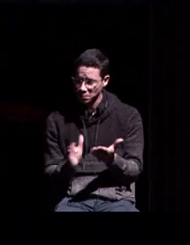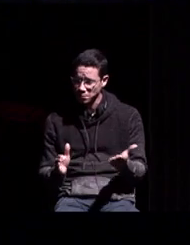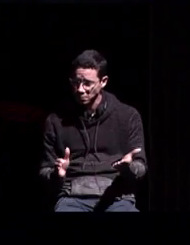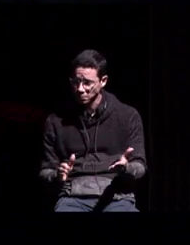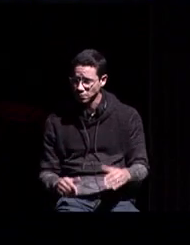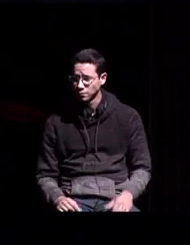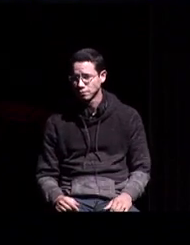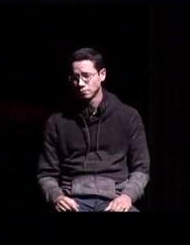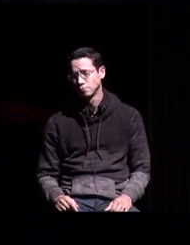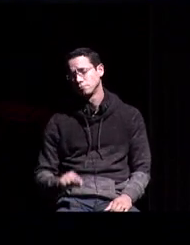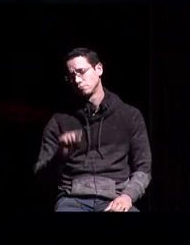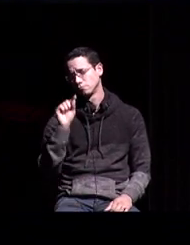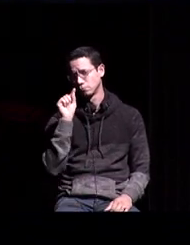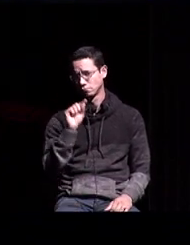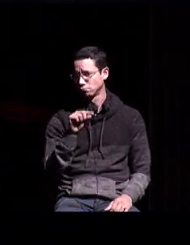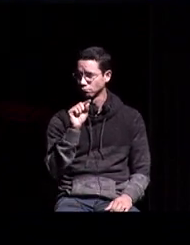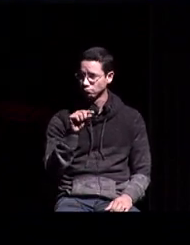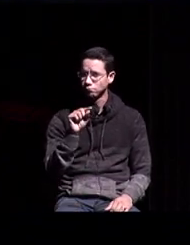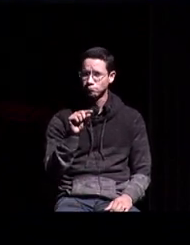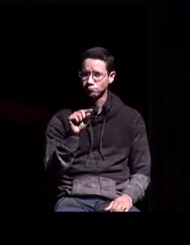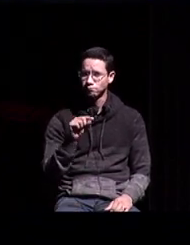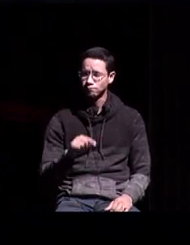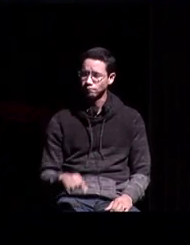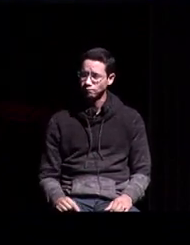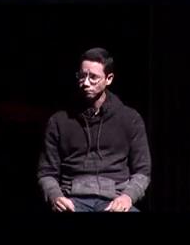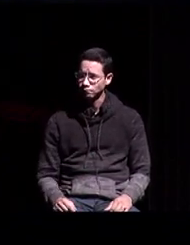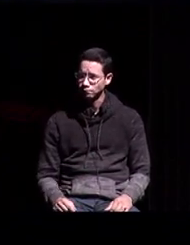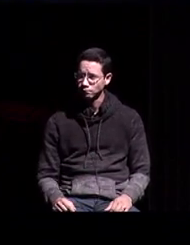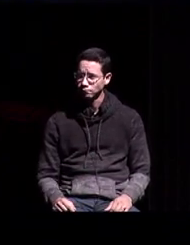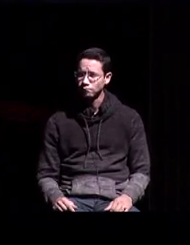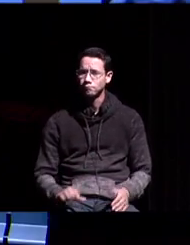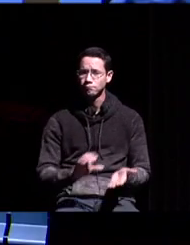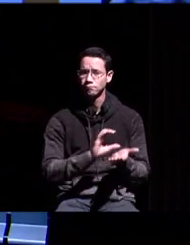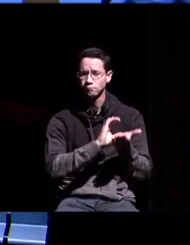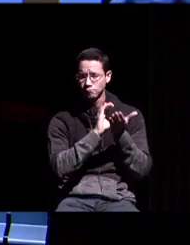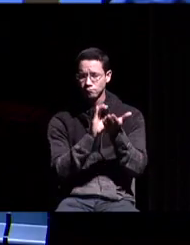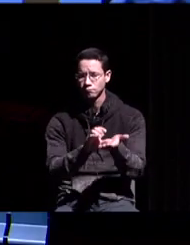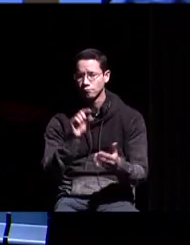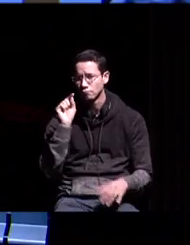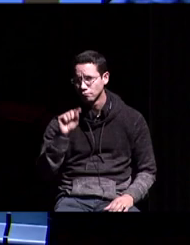it is the worker